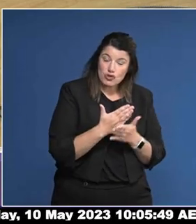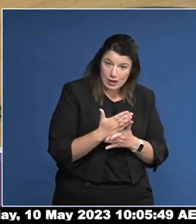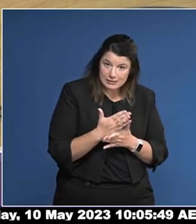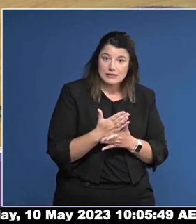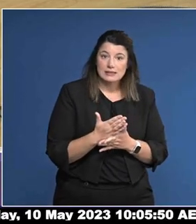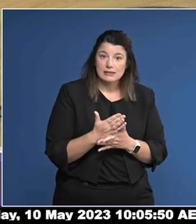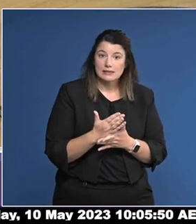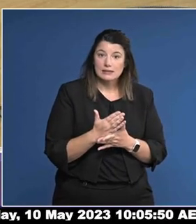rights was preventable?